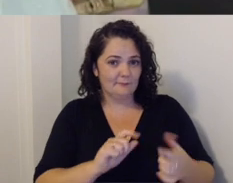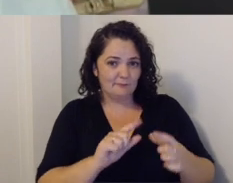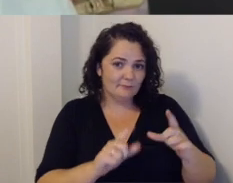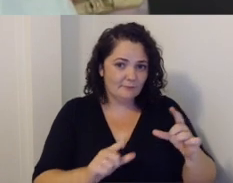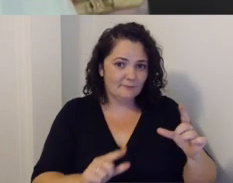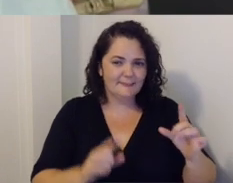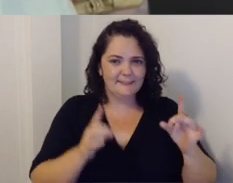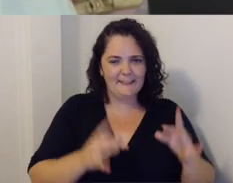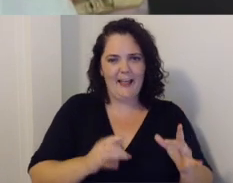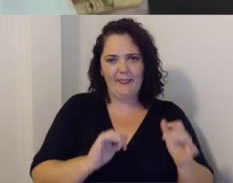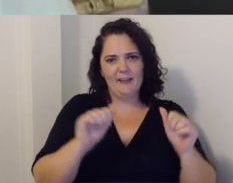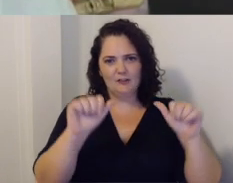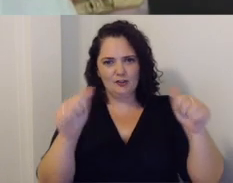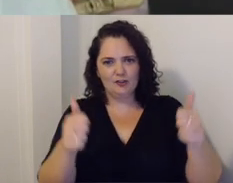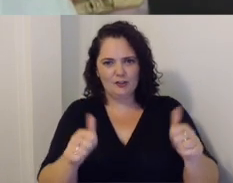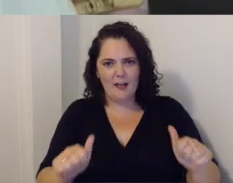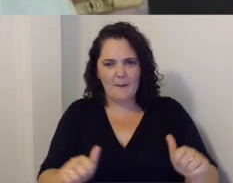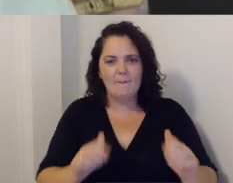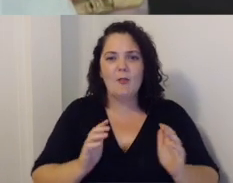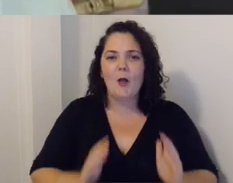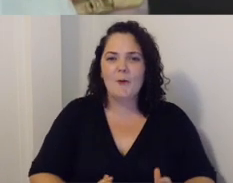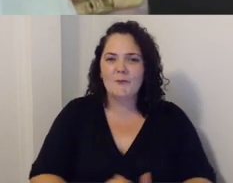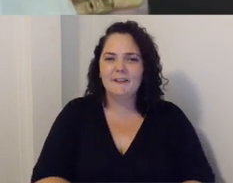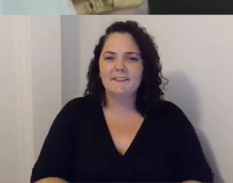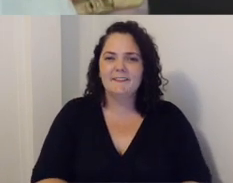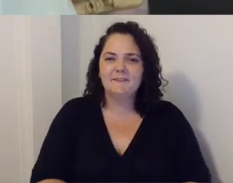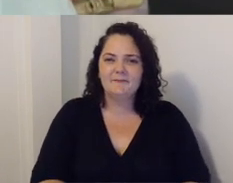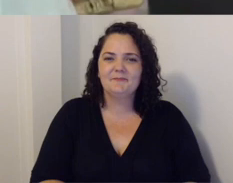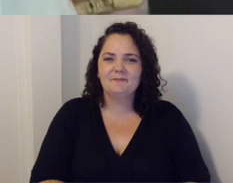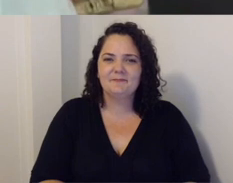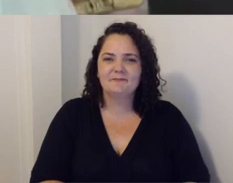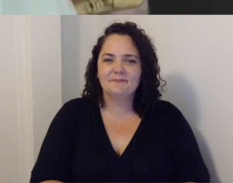you've got some good material you've defined their entire bodies and now and now you can